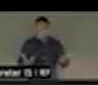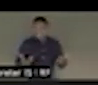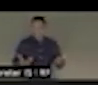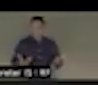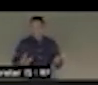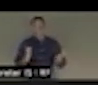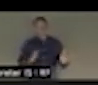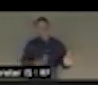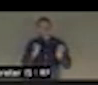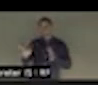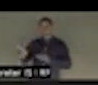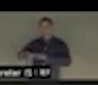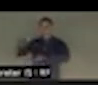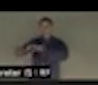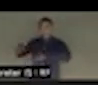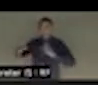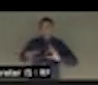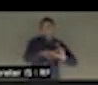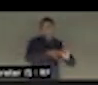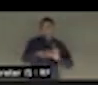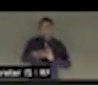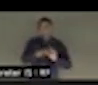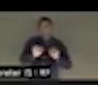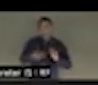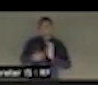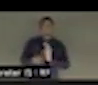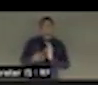And in the Swedish project, which is a much bigger project,